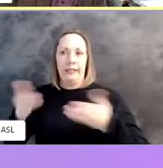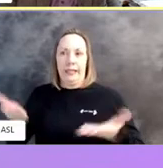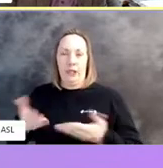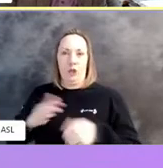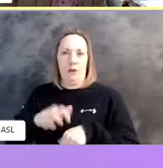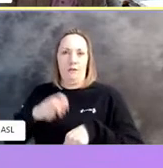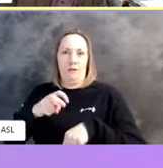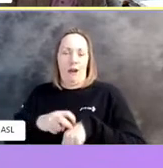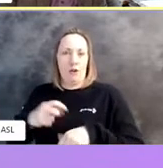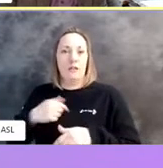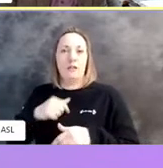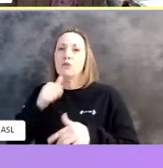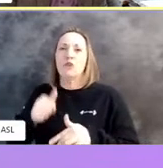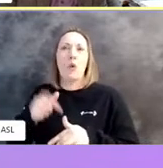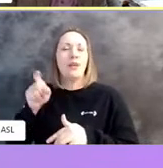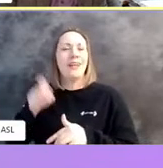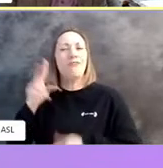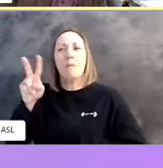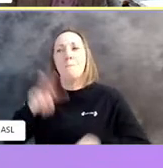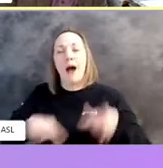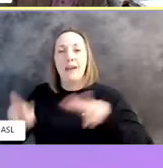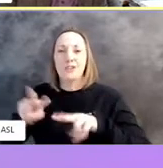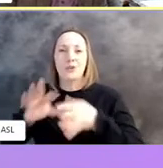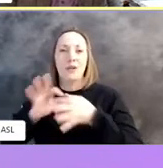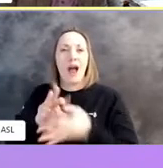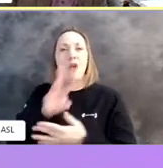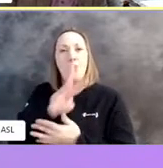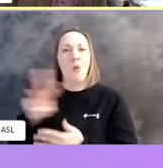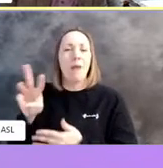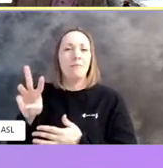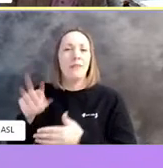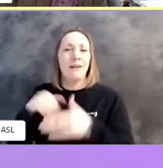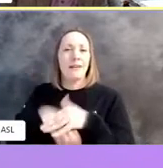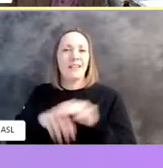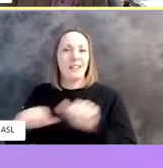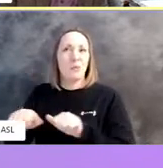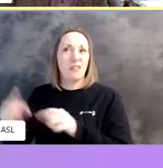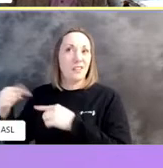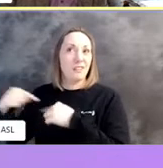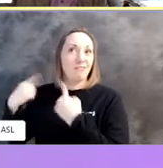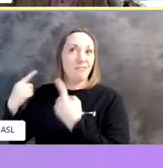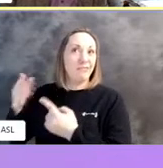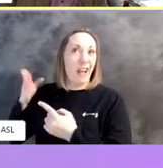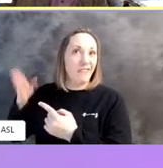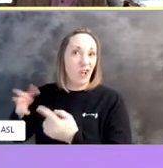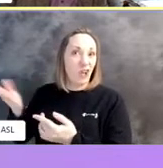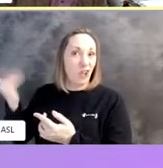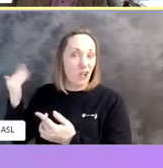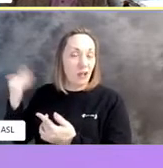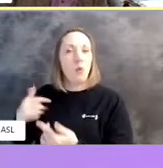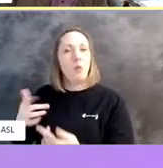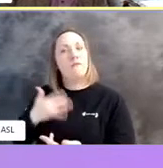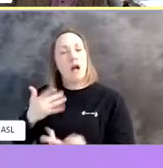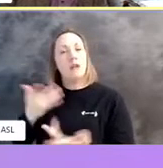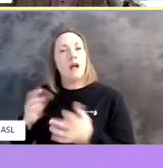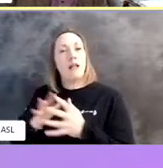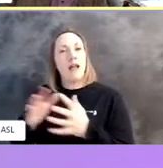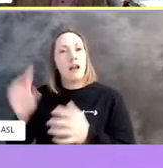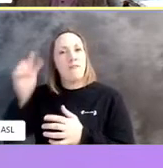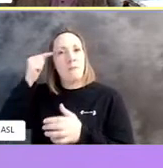By the public body. We will really start to the problem in Ireland when the directive came into place.